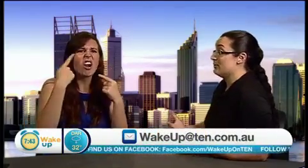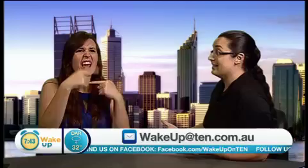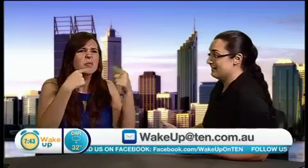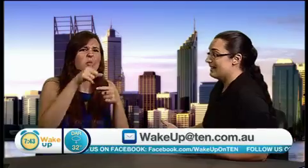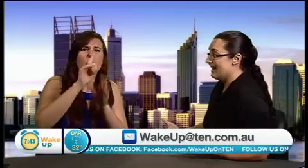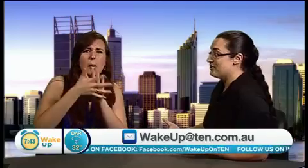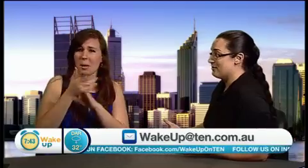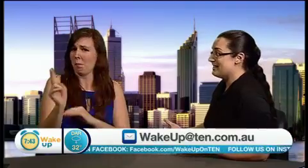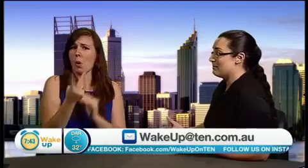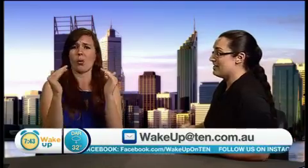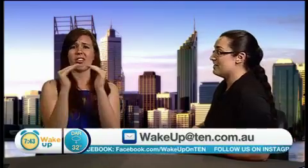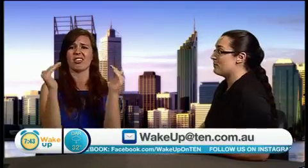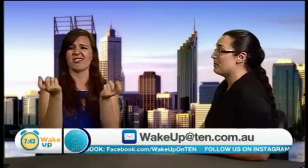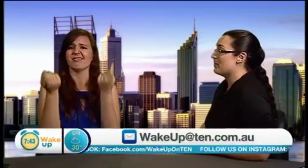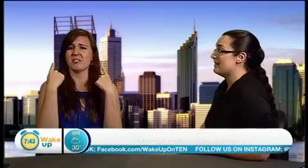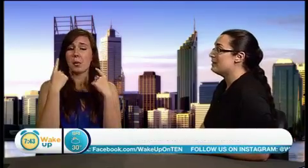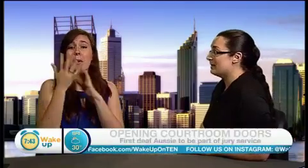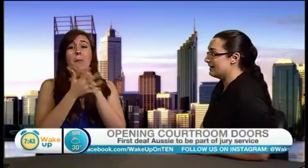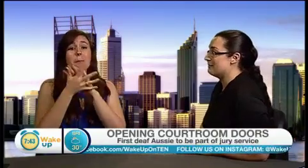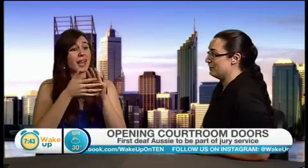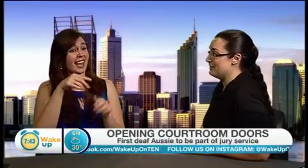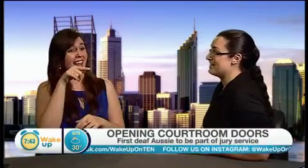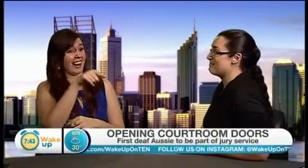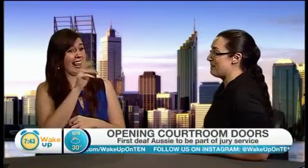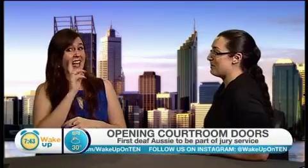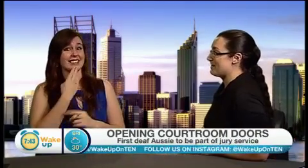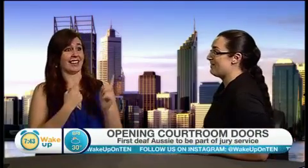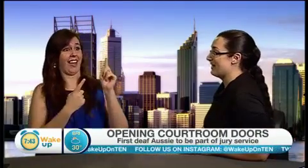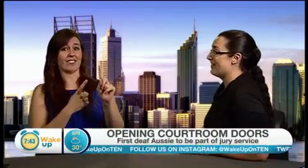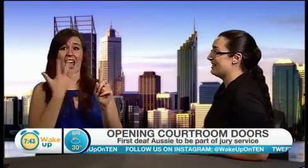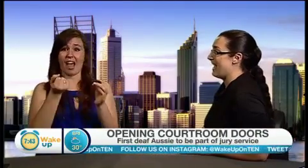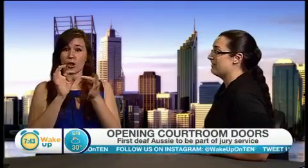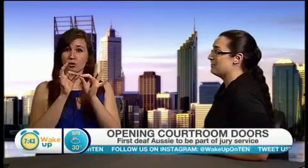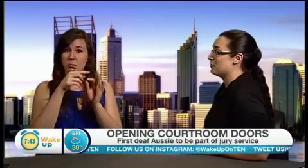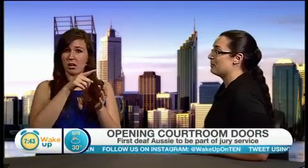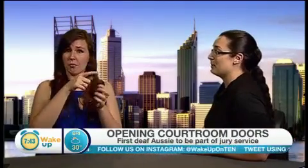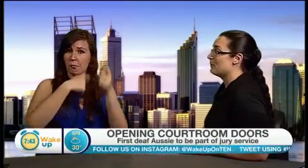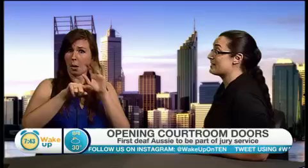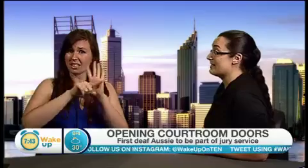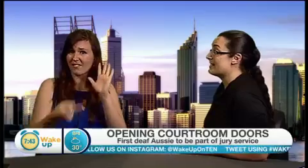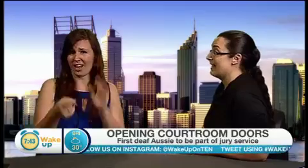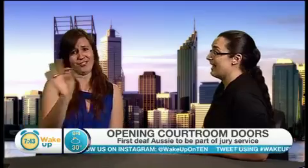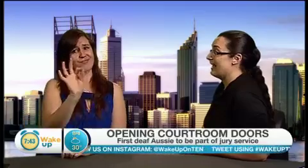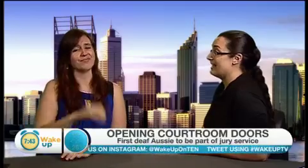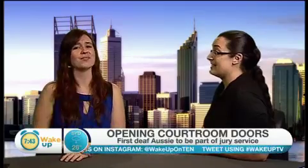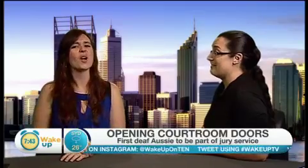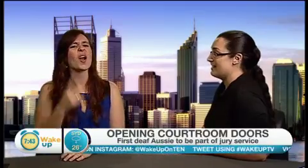during jury deliberations, were both equally confused by what was going on and that having been interpreter wasn't a disadvantage.